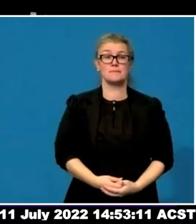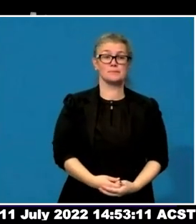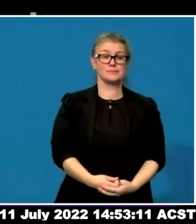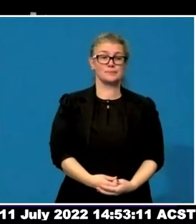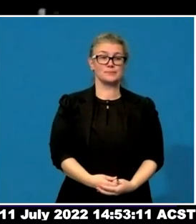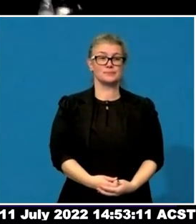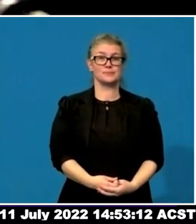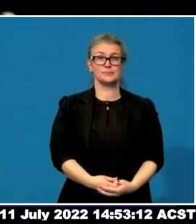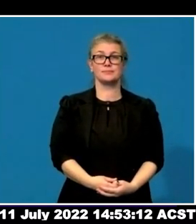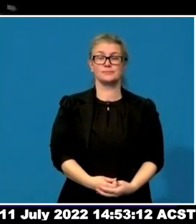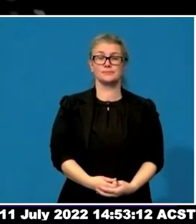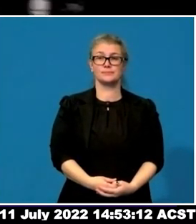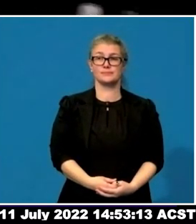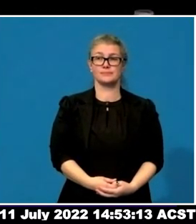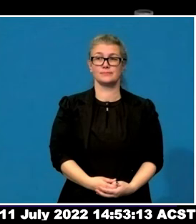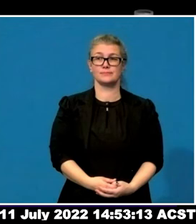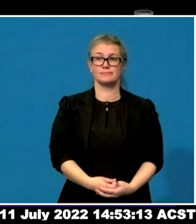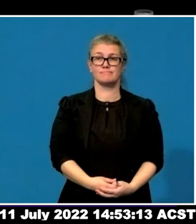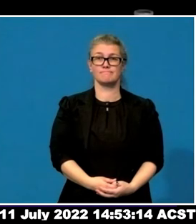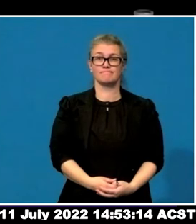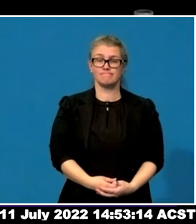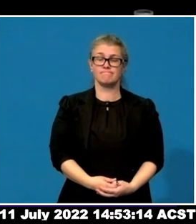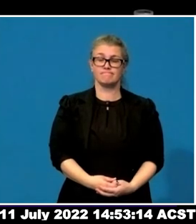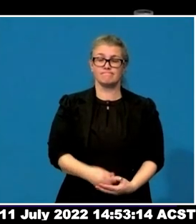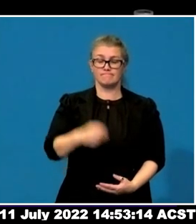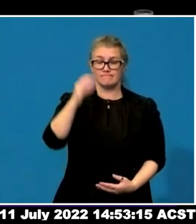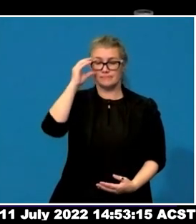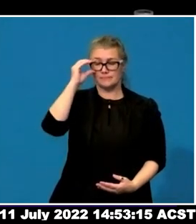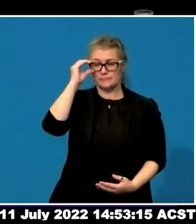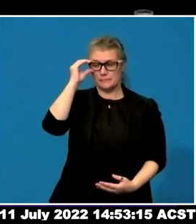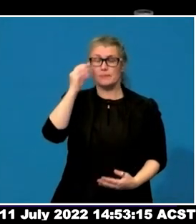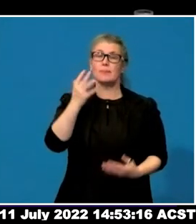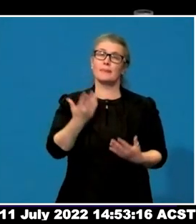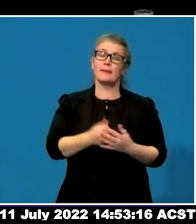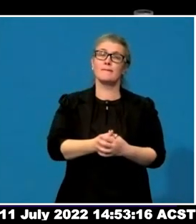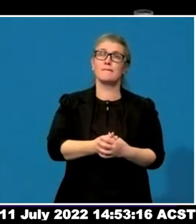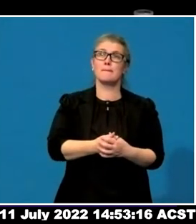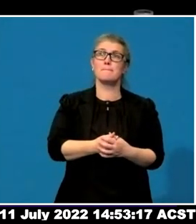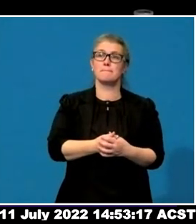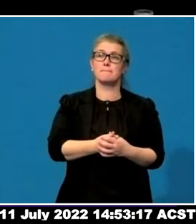Yes, there seems to be a consistent theme in your statement, Joan,